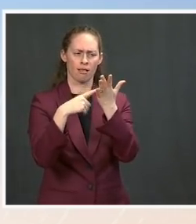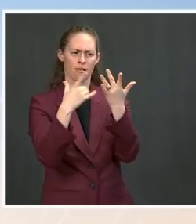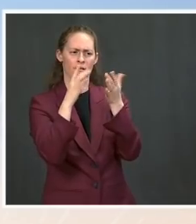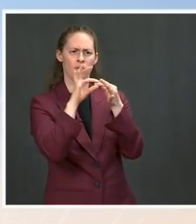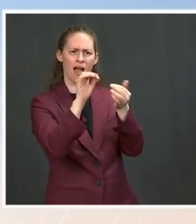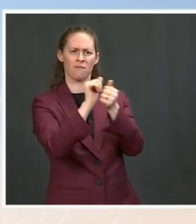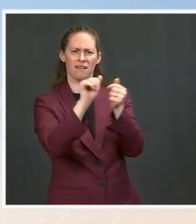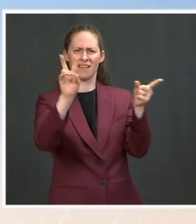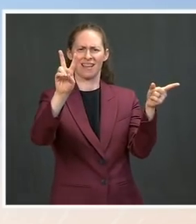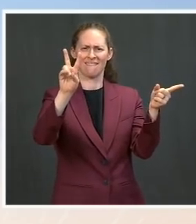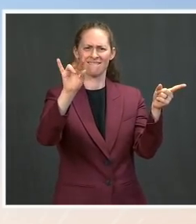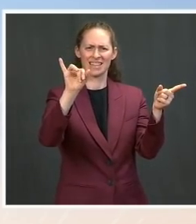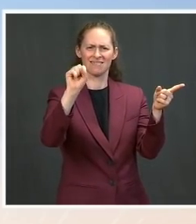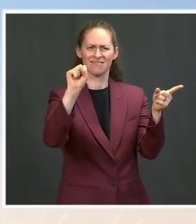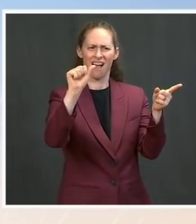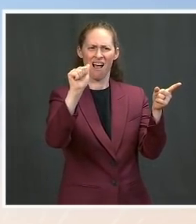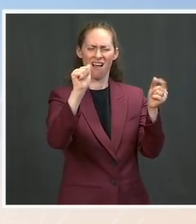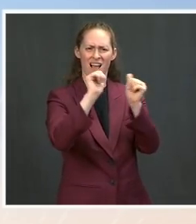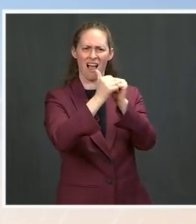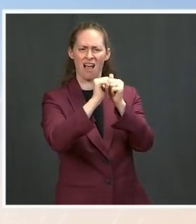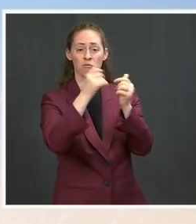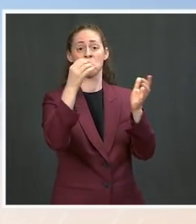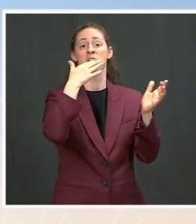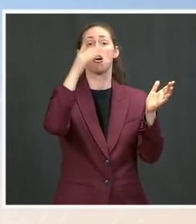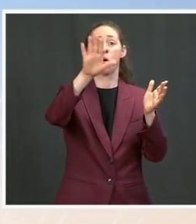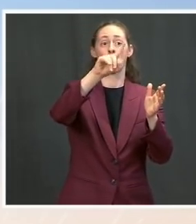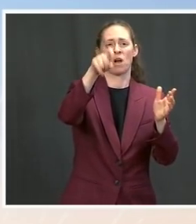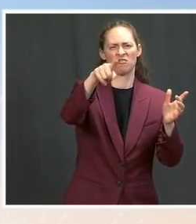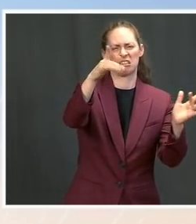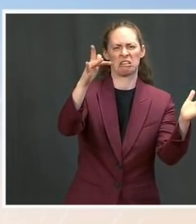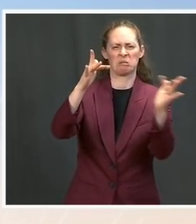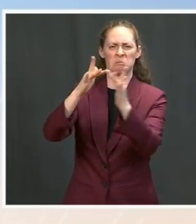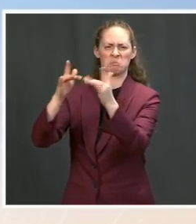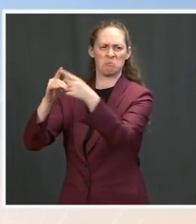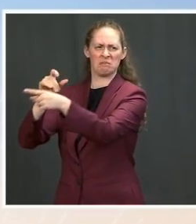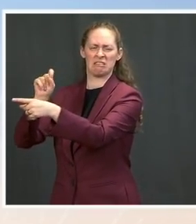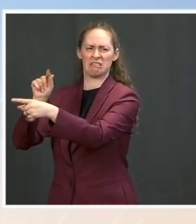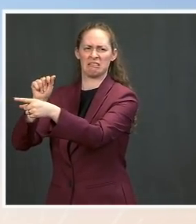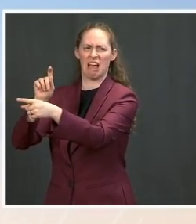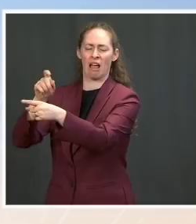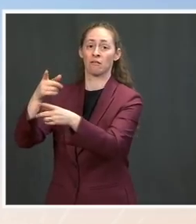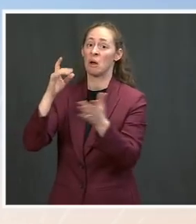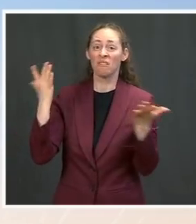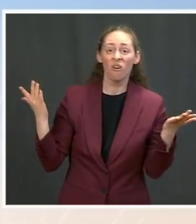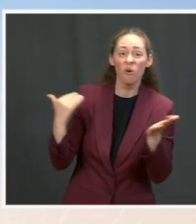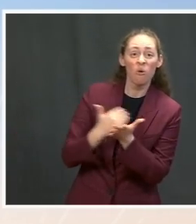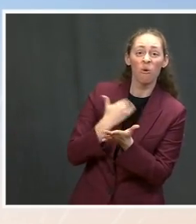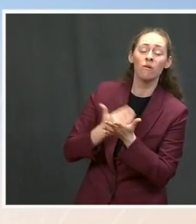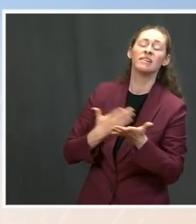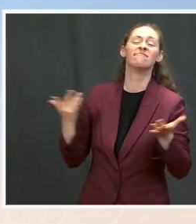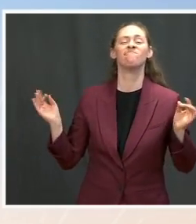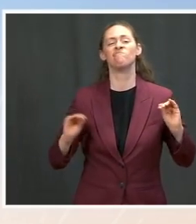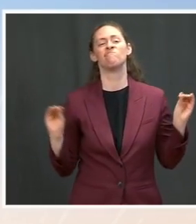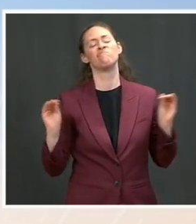or is the plan still being drafted? Ms. Psaki: I don't have an update on the plan. I will just convey to you that ensuring that people